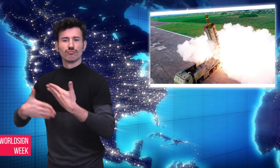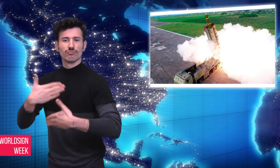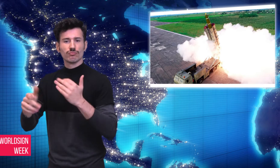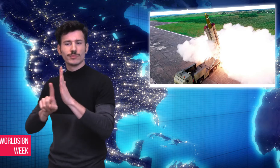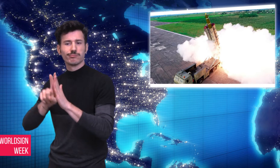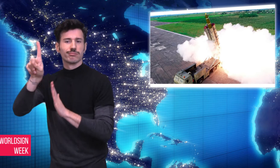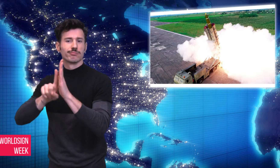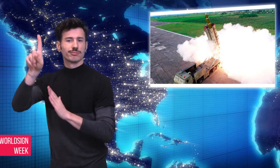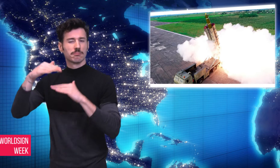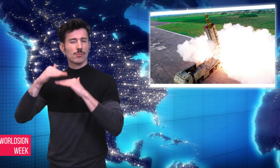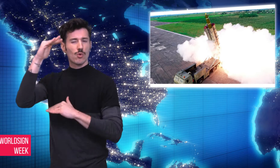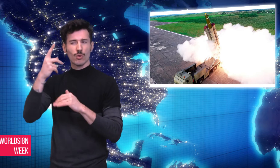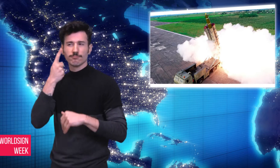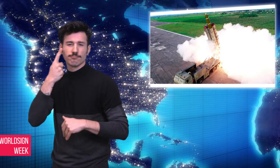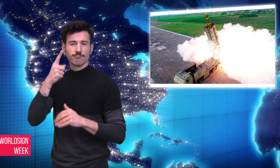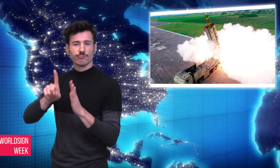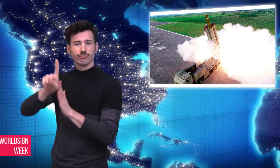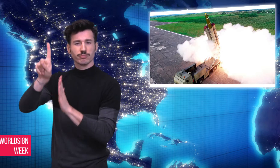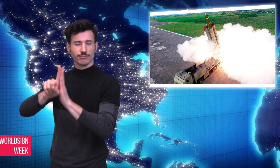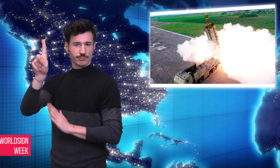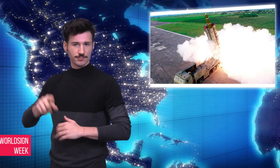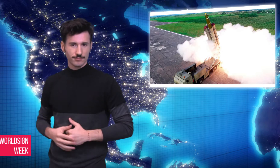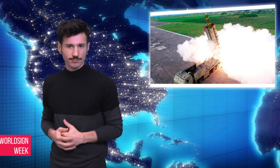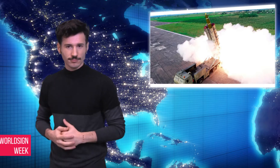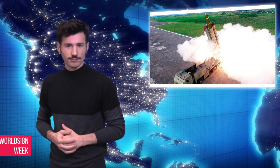prompted to resume missile tests.